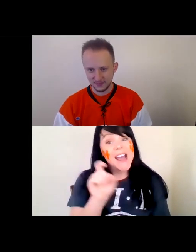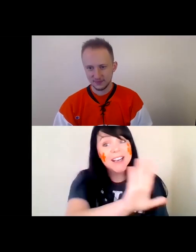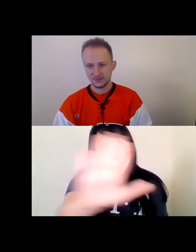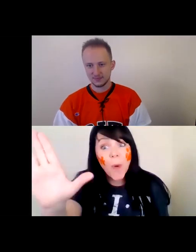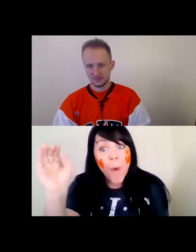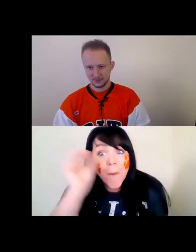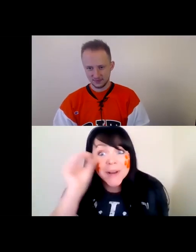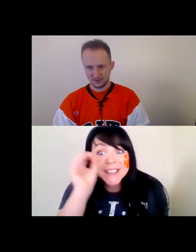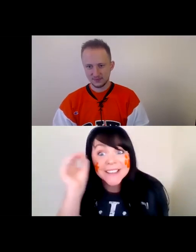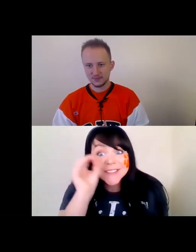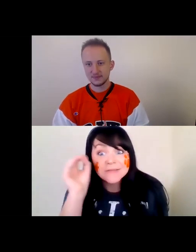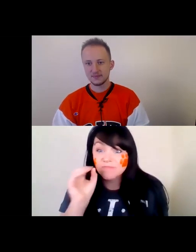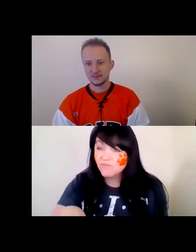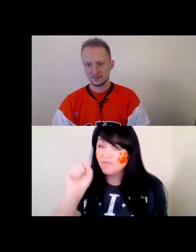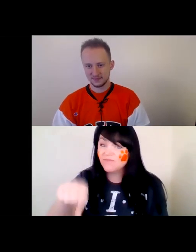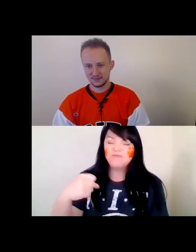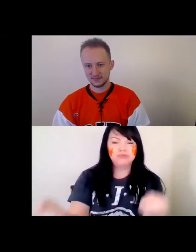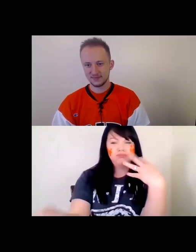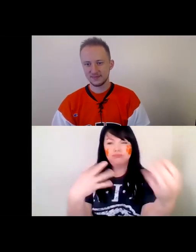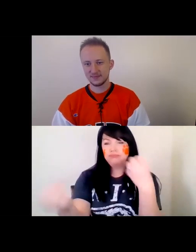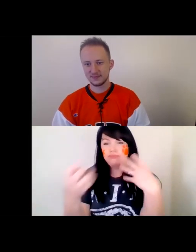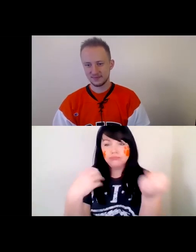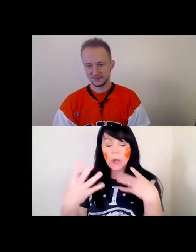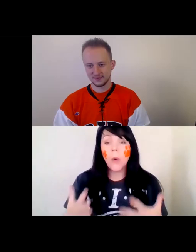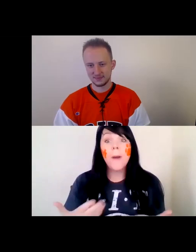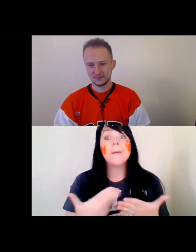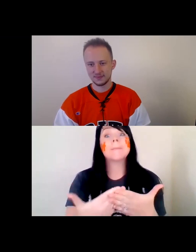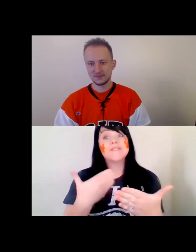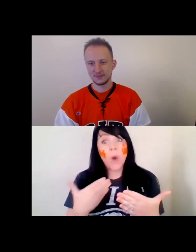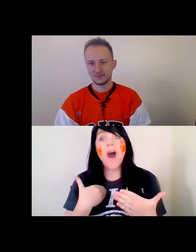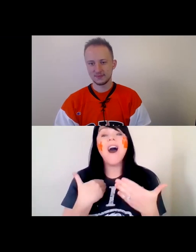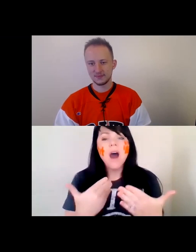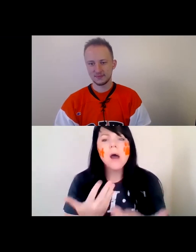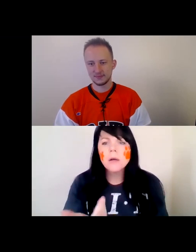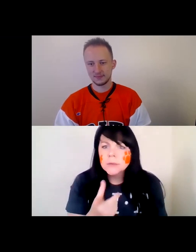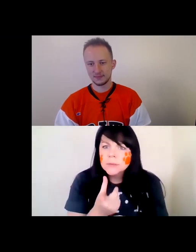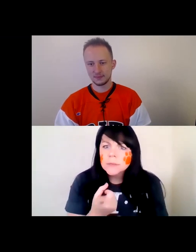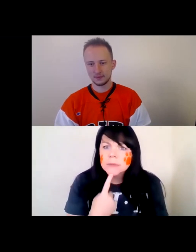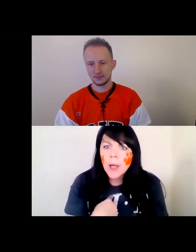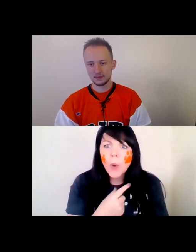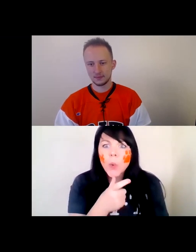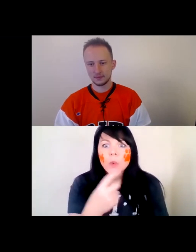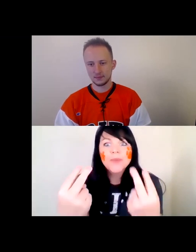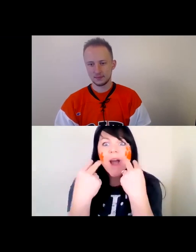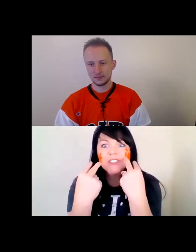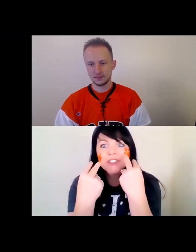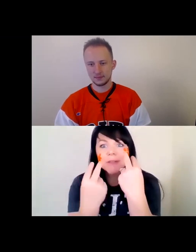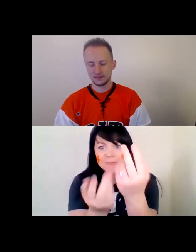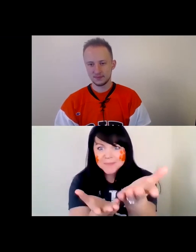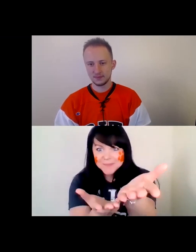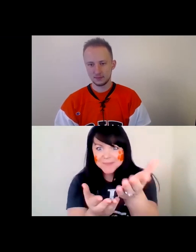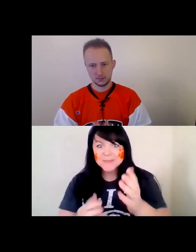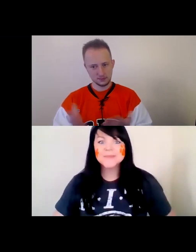Michelle: So I would like to ask all of your opinions. Before I do that, first I want to know -- who is watching today?